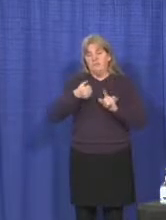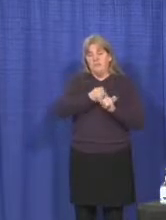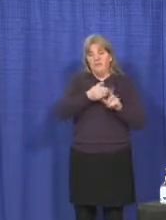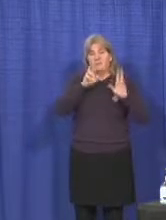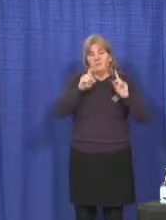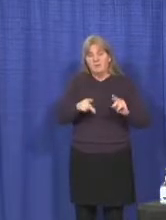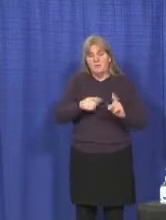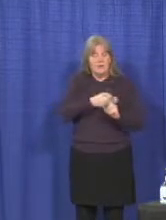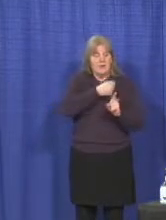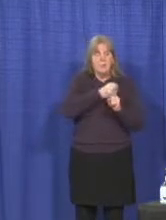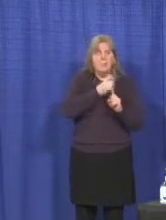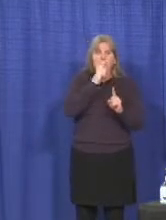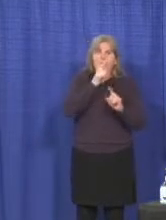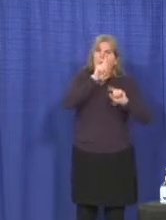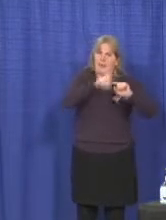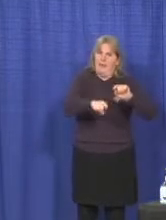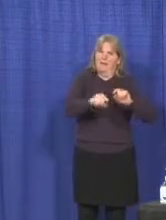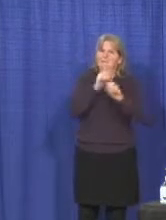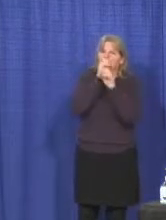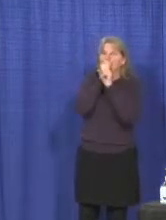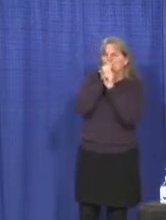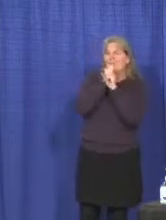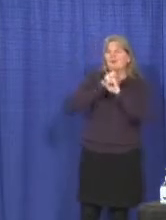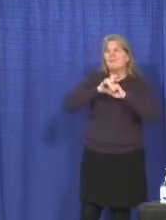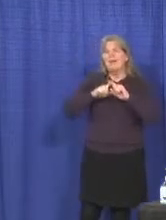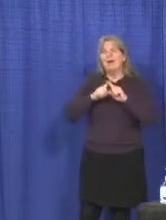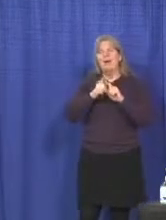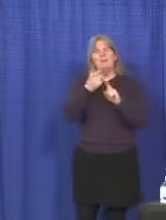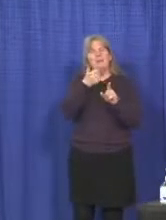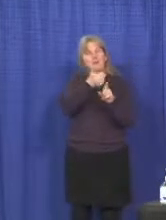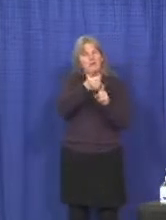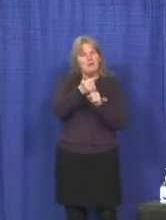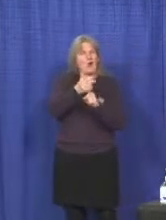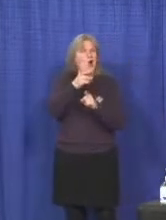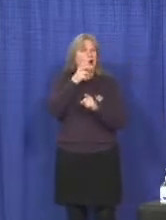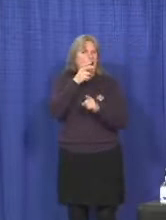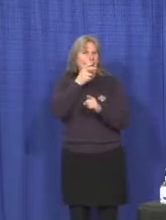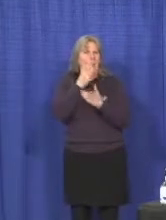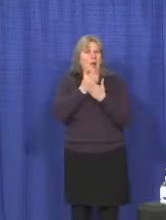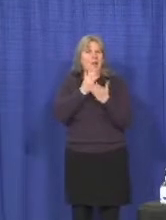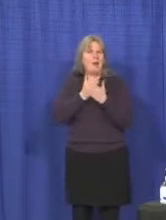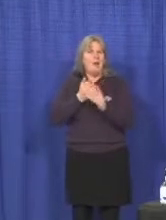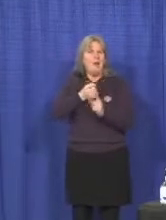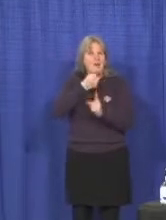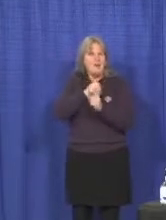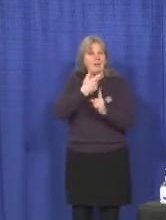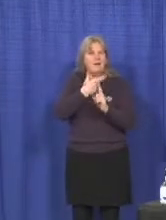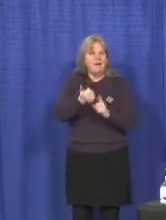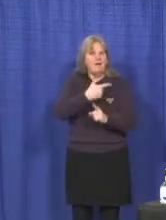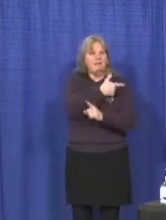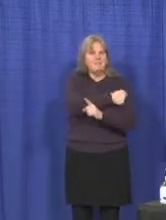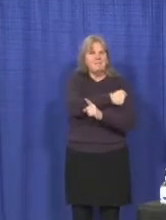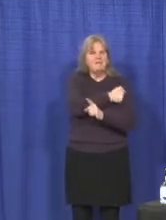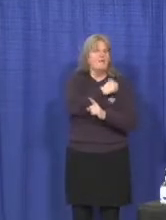individual cases but what you may have heard has nothing to do